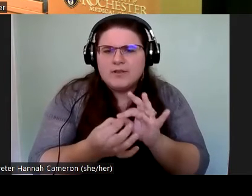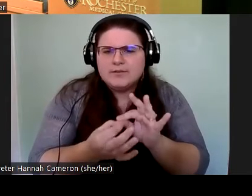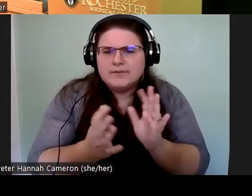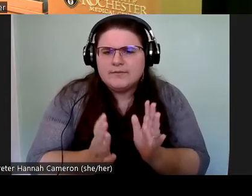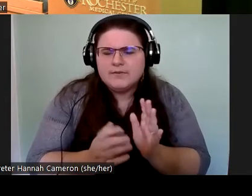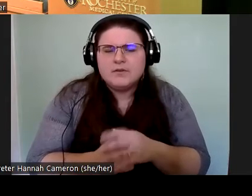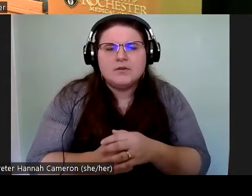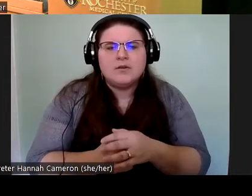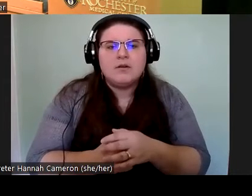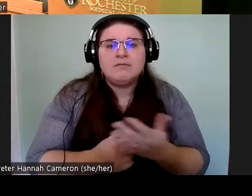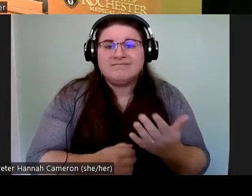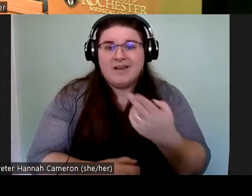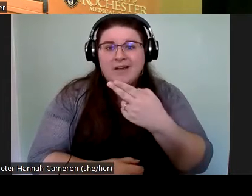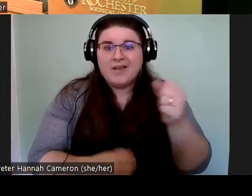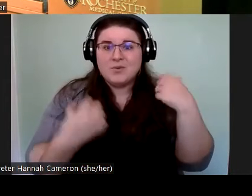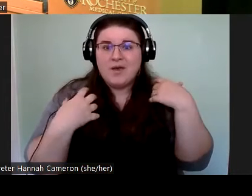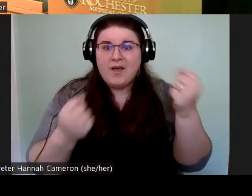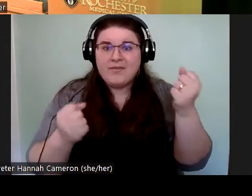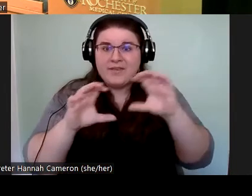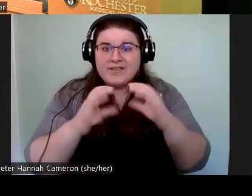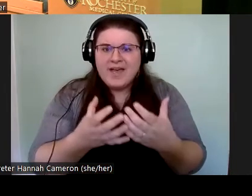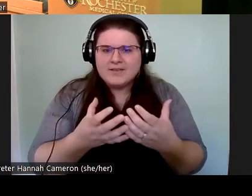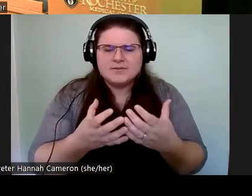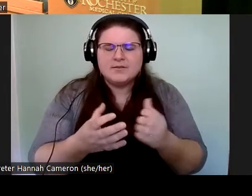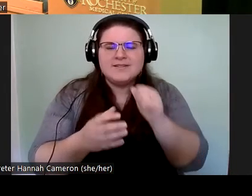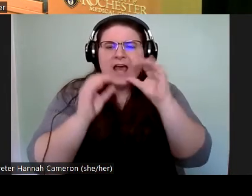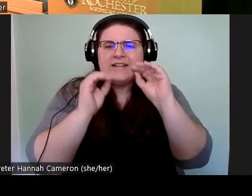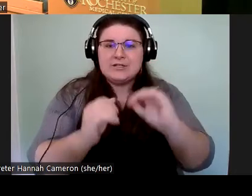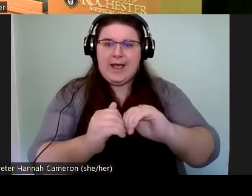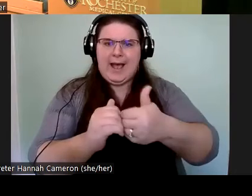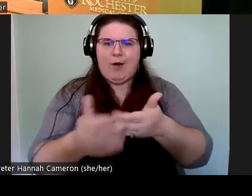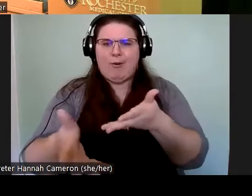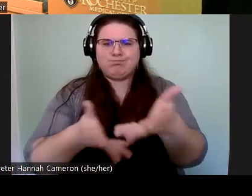to engage with someone with delusional thoughts I mean it just didn't right and so how we expect